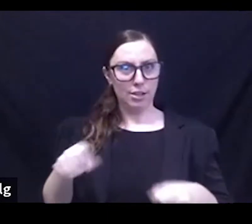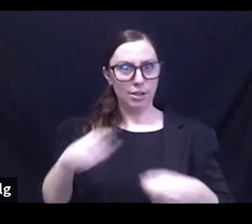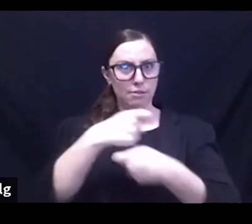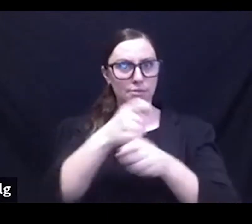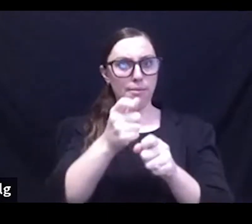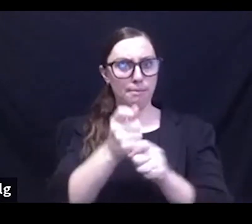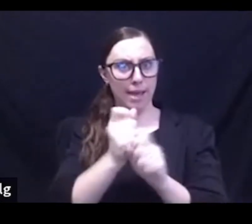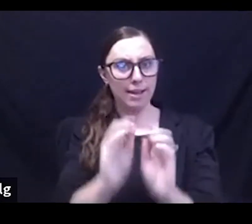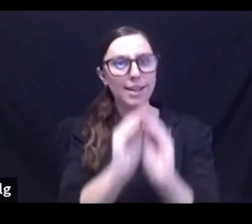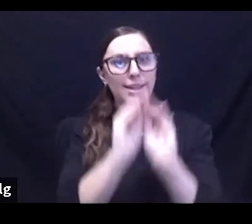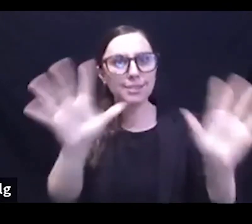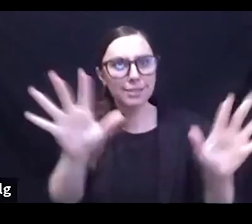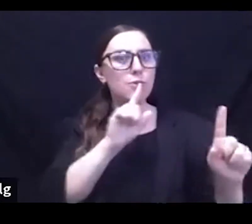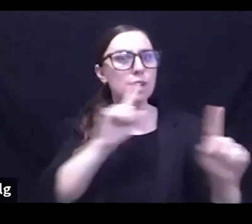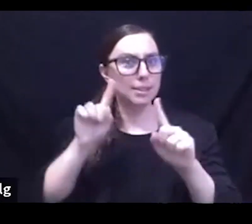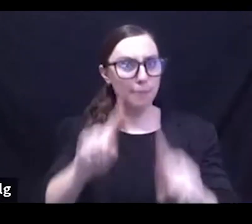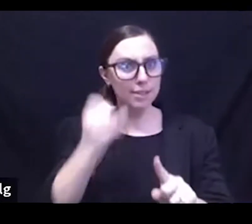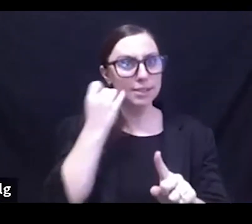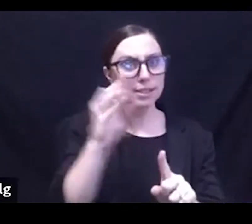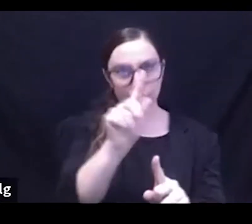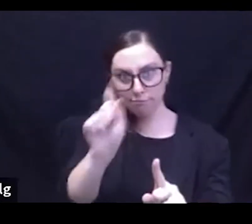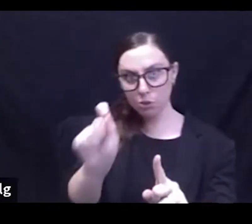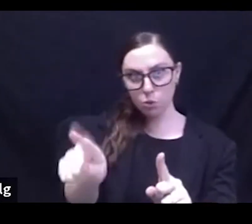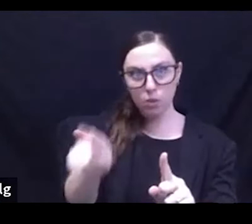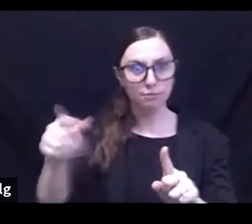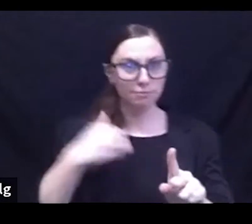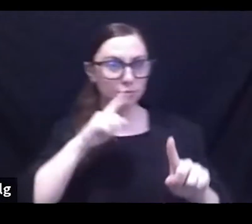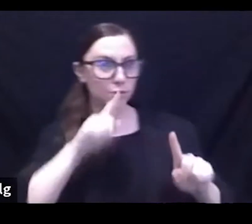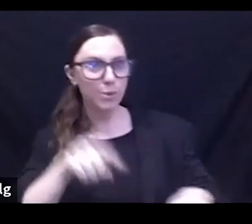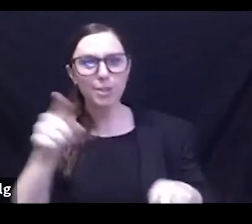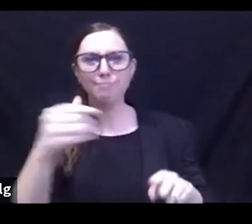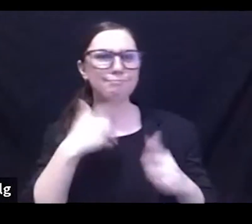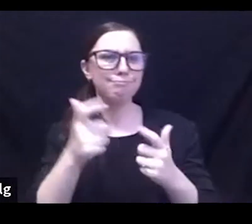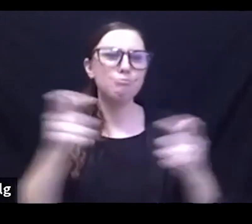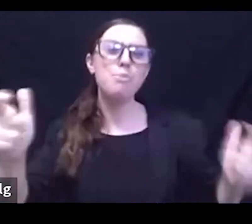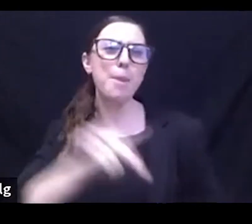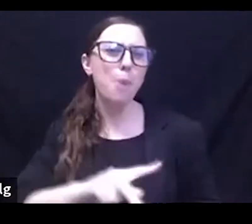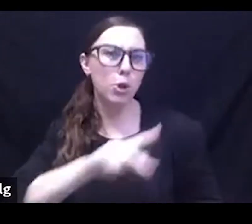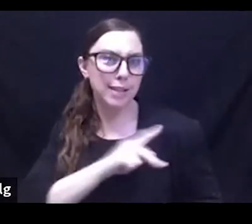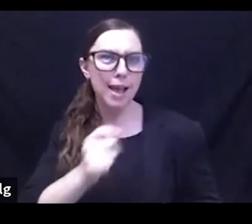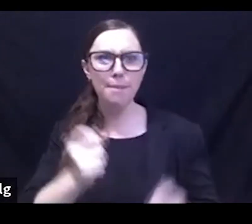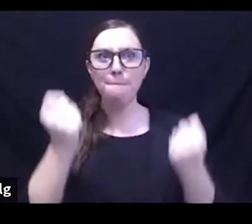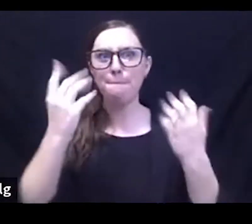responses to questions asked of him. We learned he has a big personality. He's very opinionated, very